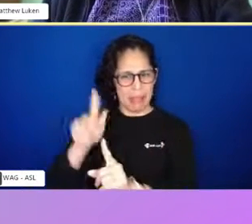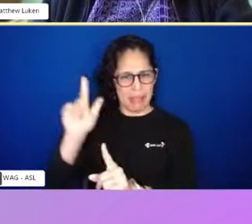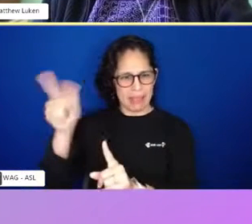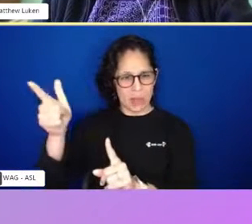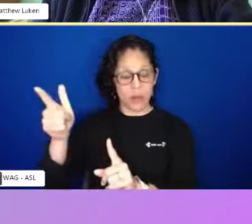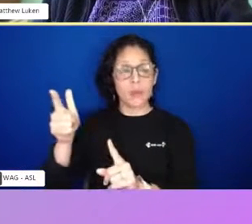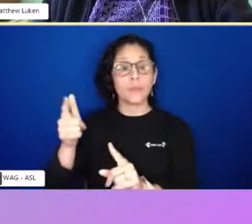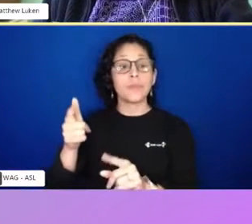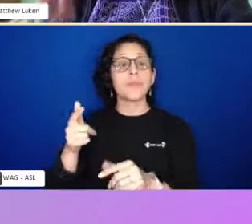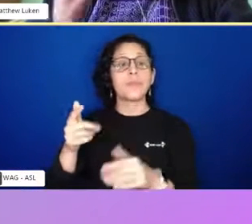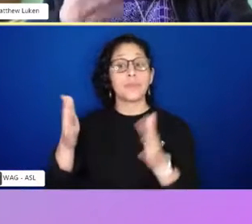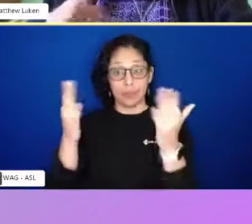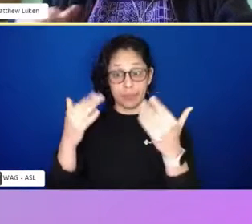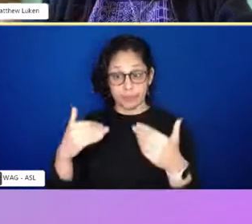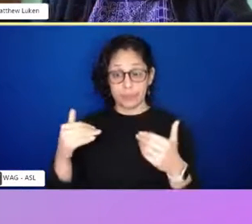important in our conversation.